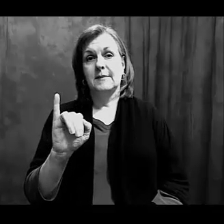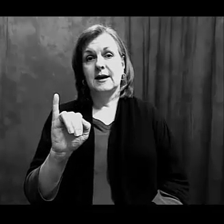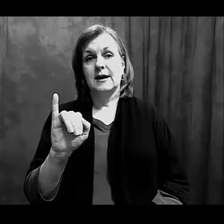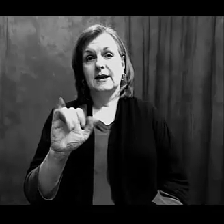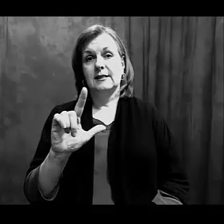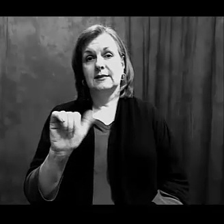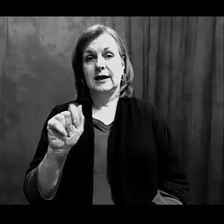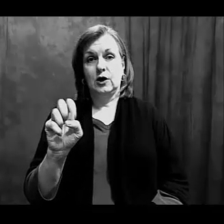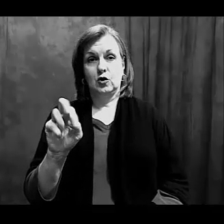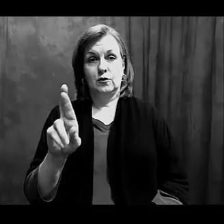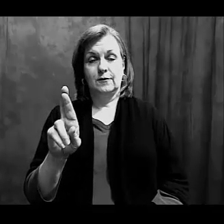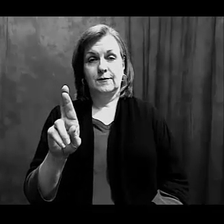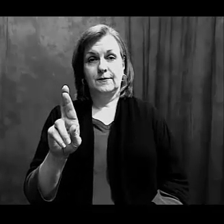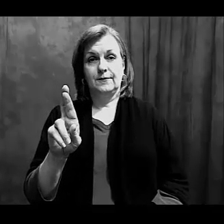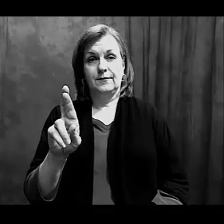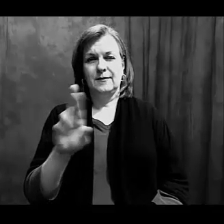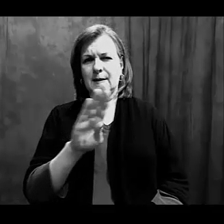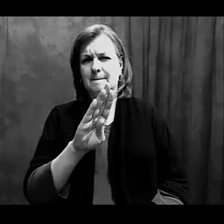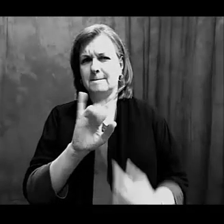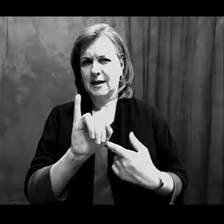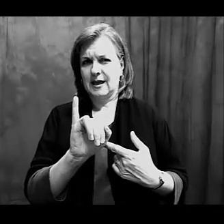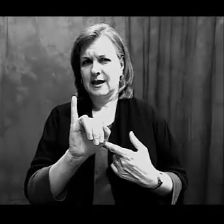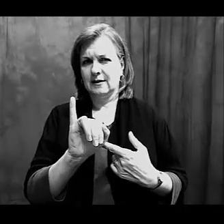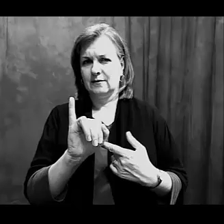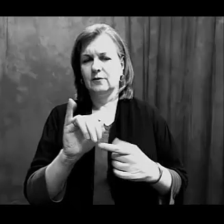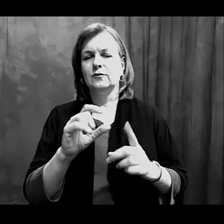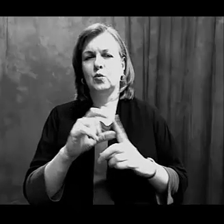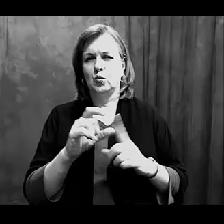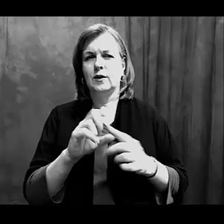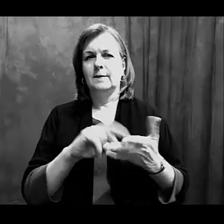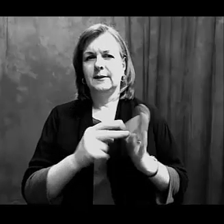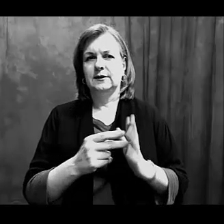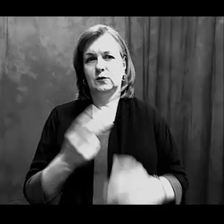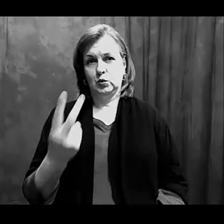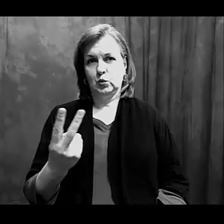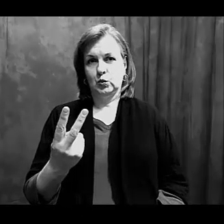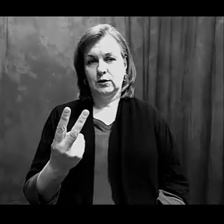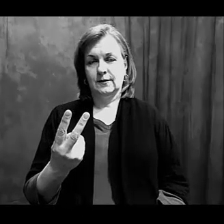bilayer "bi" meaning 2